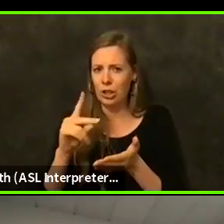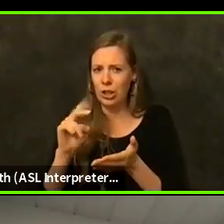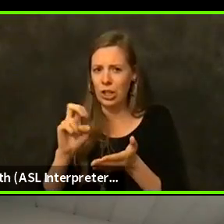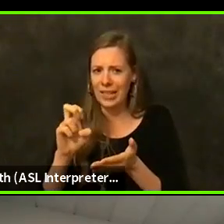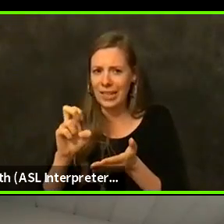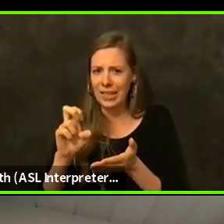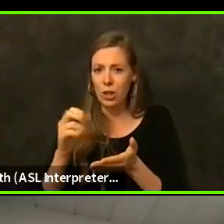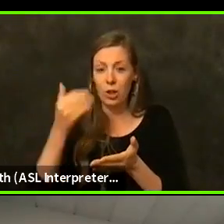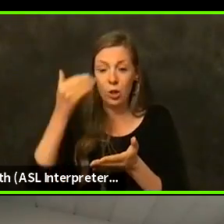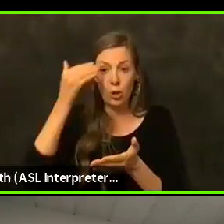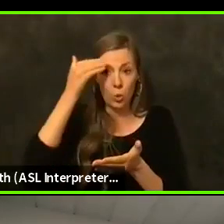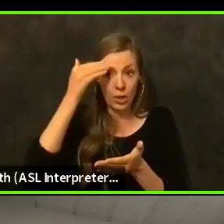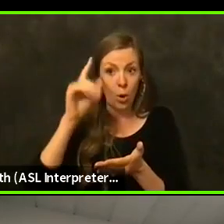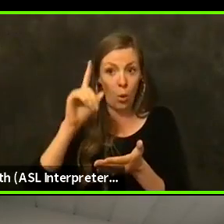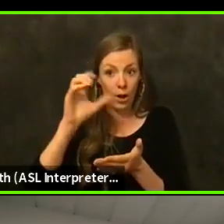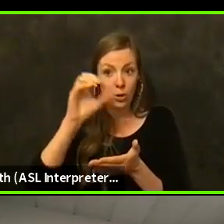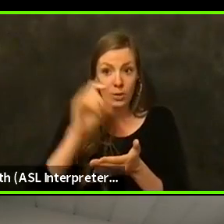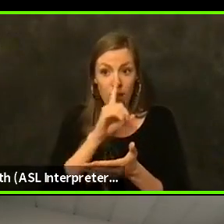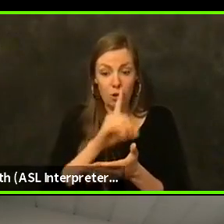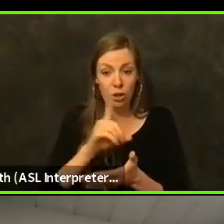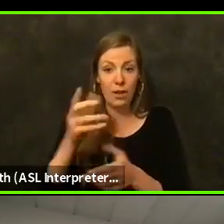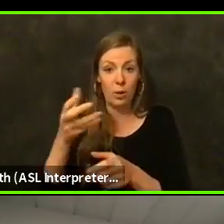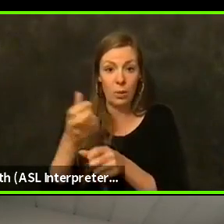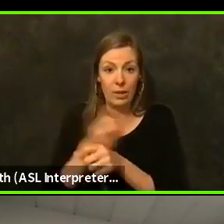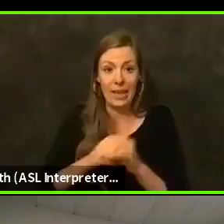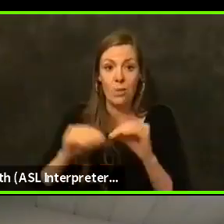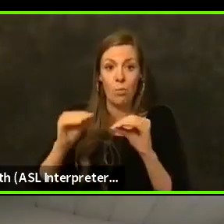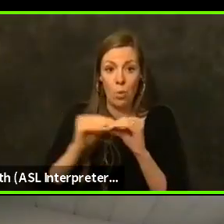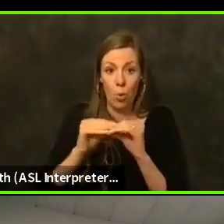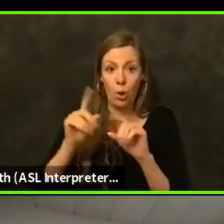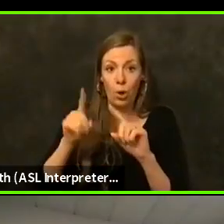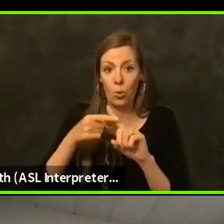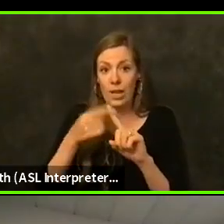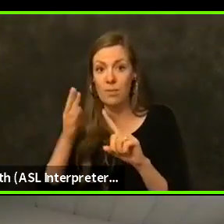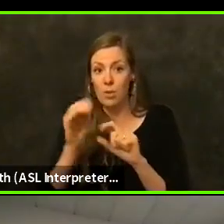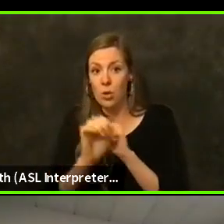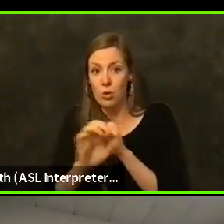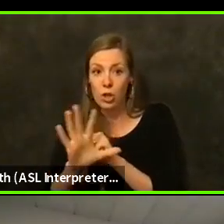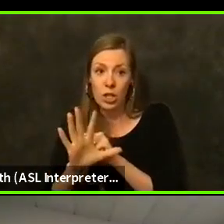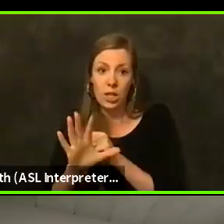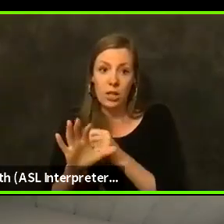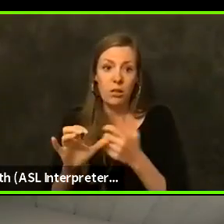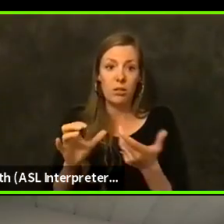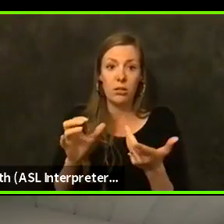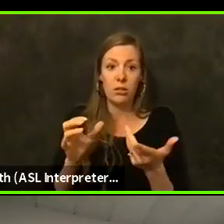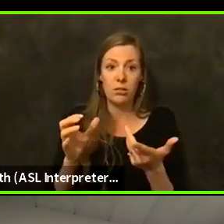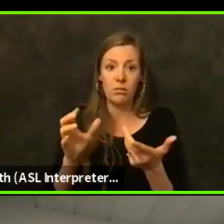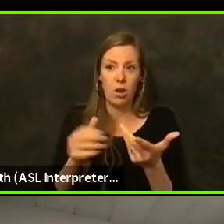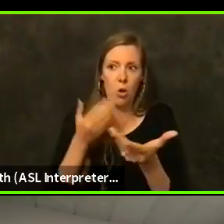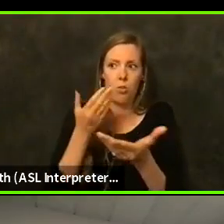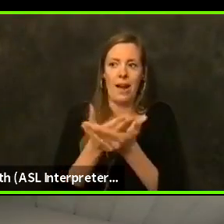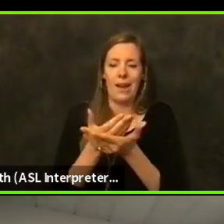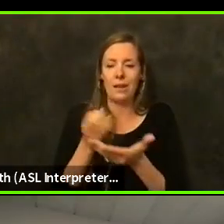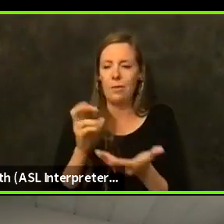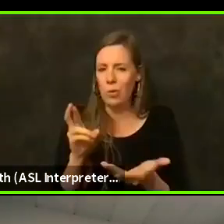that we're going to get more vaccine or is that just because in a couple of weeks everybody is going to be getting more vaccine as production ramps up?